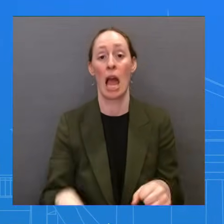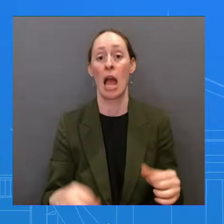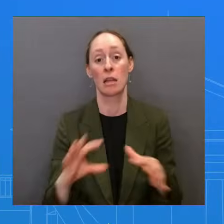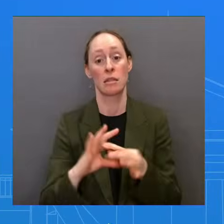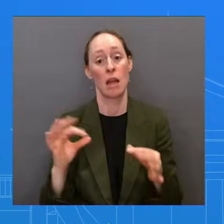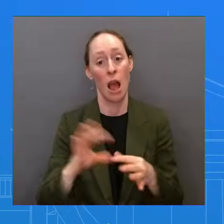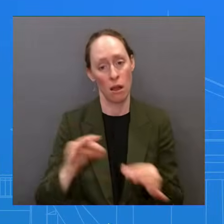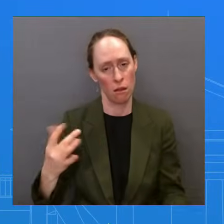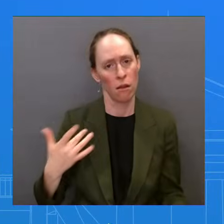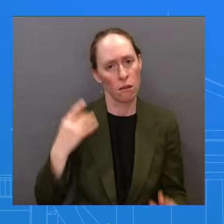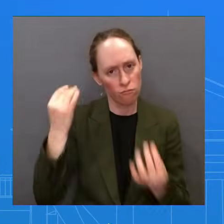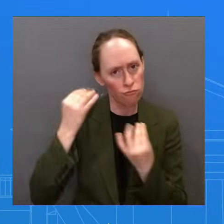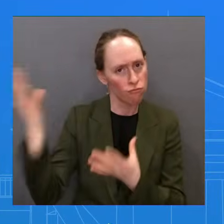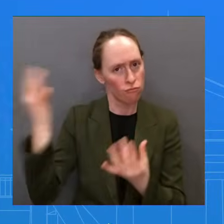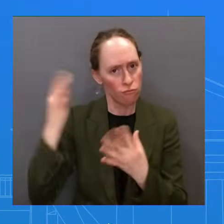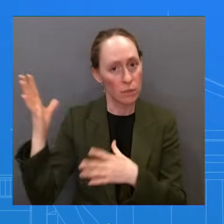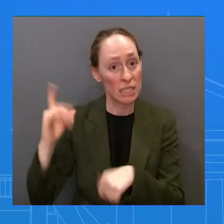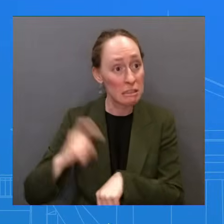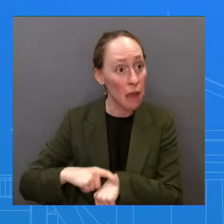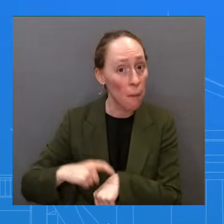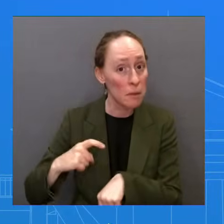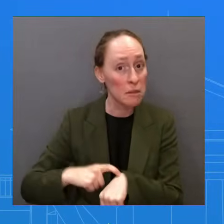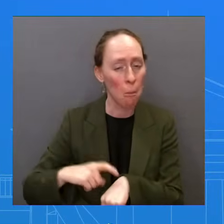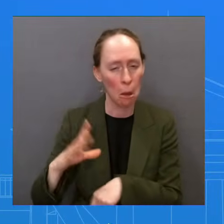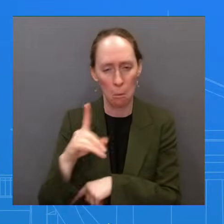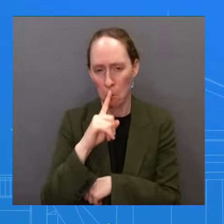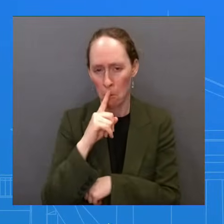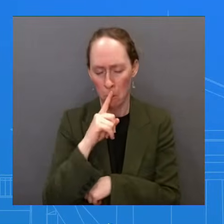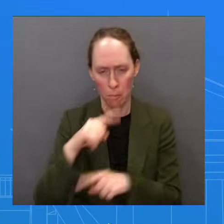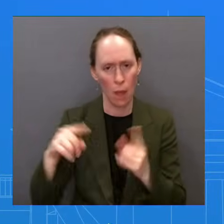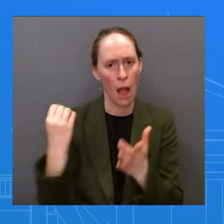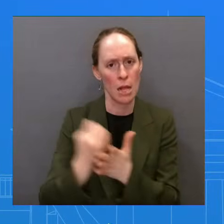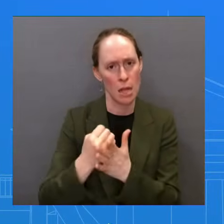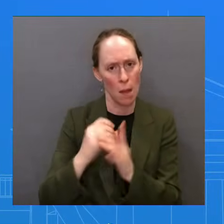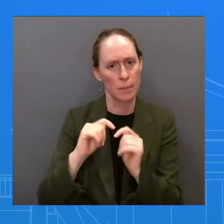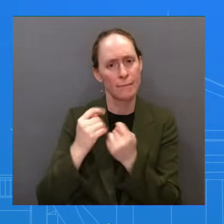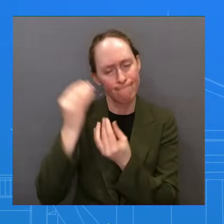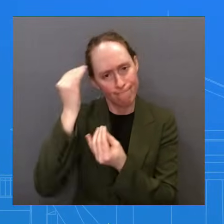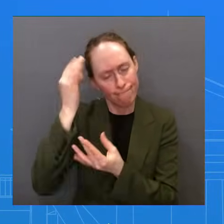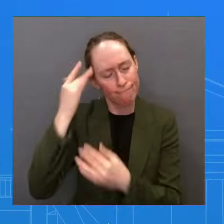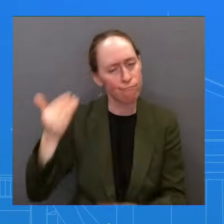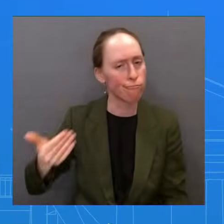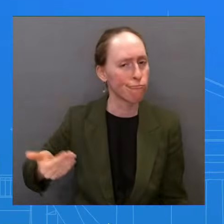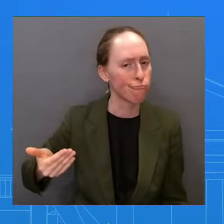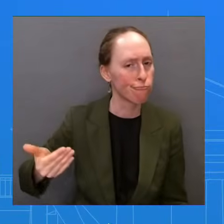And that is something that's going to certainly continue. Go ahead. The Press: Thanks, Karine. Two quick follow-ups, and then one more.